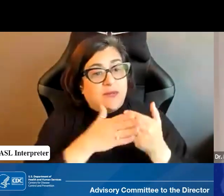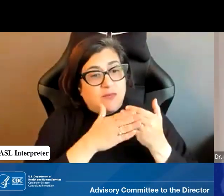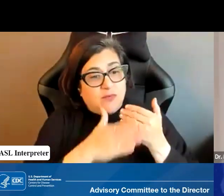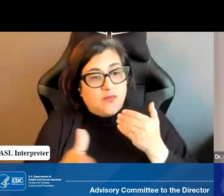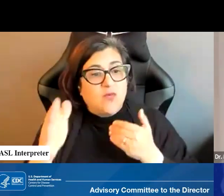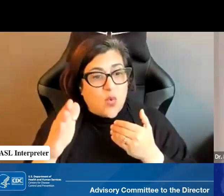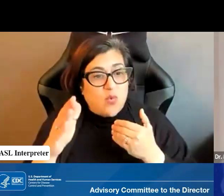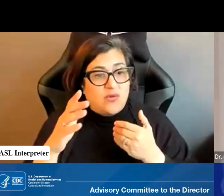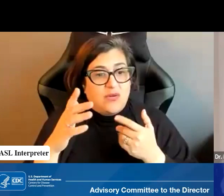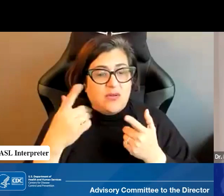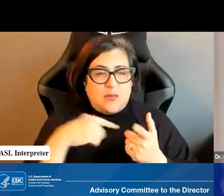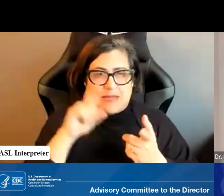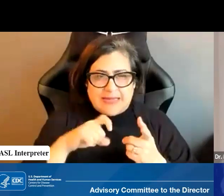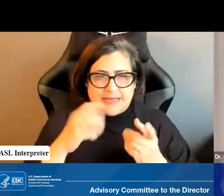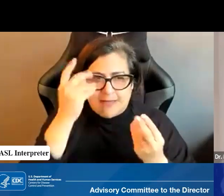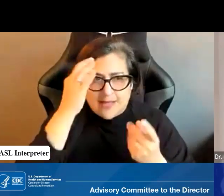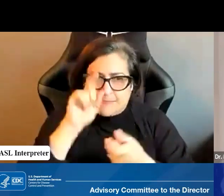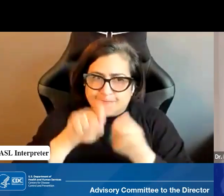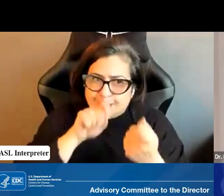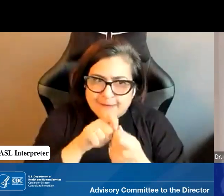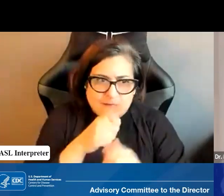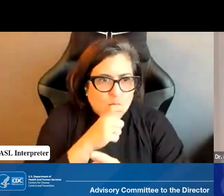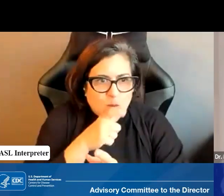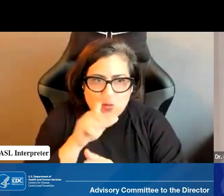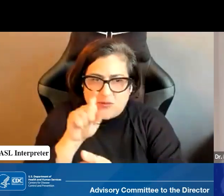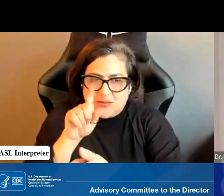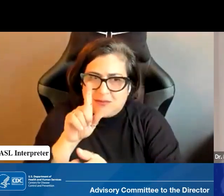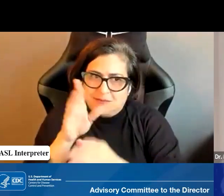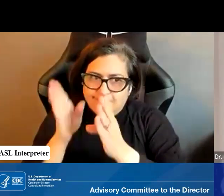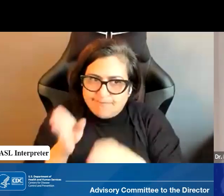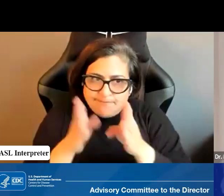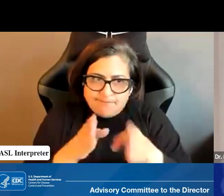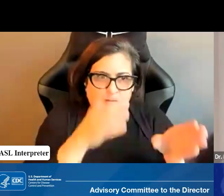who are those key partners who can be the trusted resources while CDC is reestablishing even .